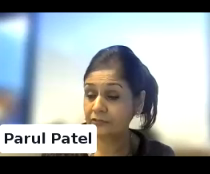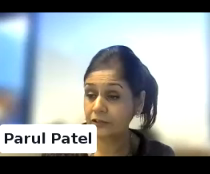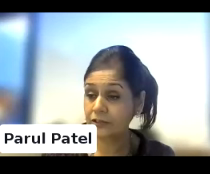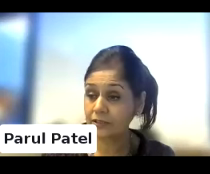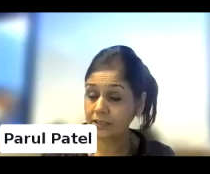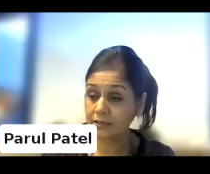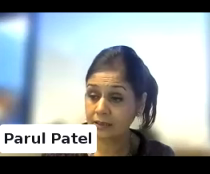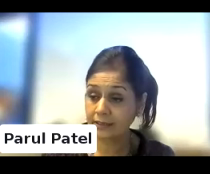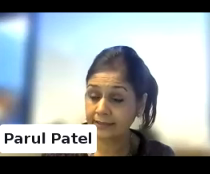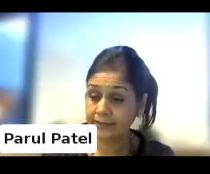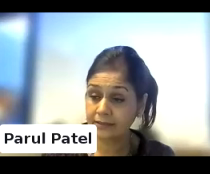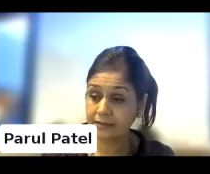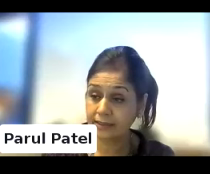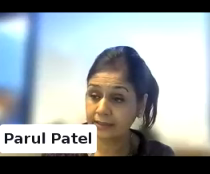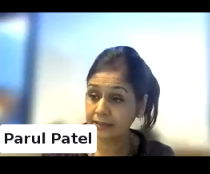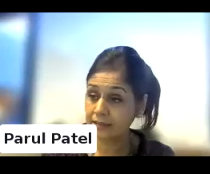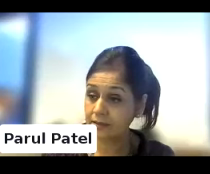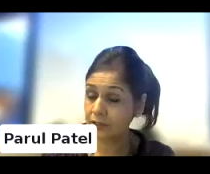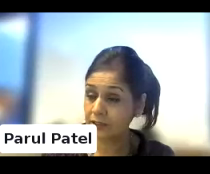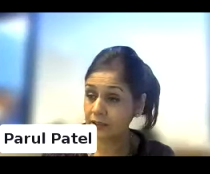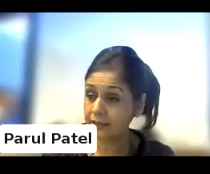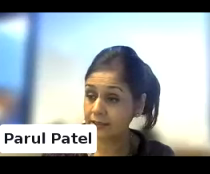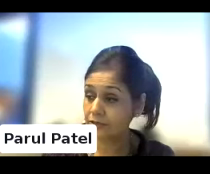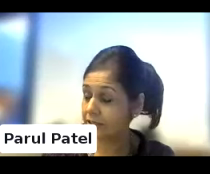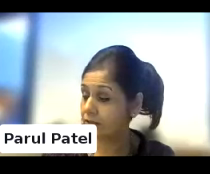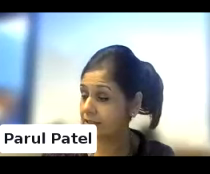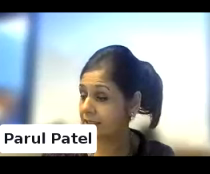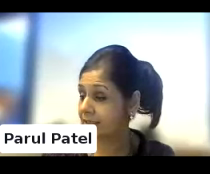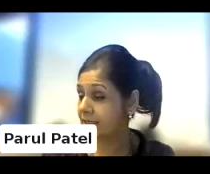But first, you need to log in. This is what a login screen looks like.